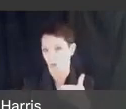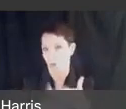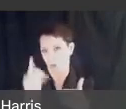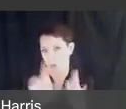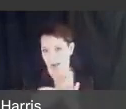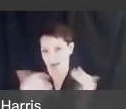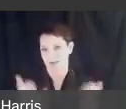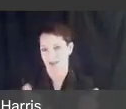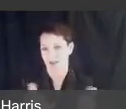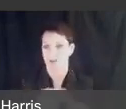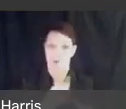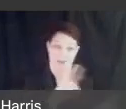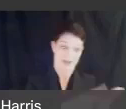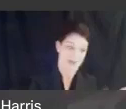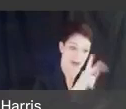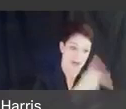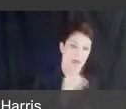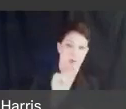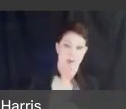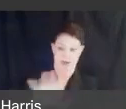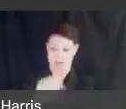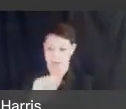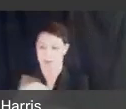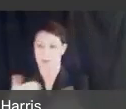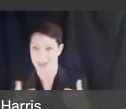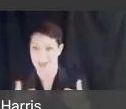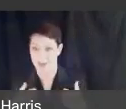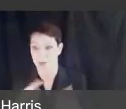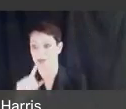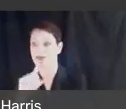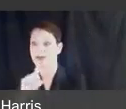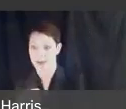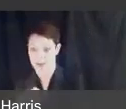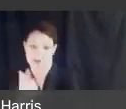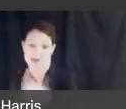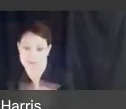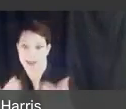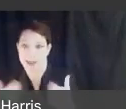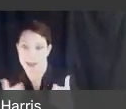actually get scheduled, or when their schedule, their appointment actually comes up, I should say.